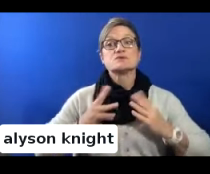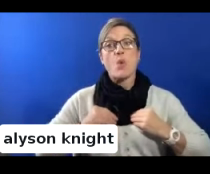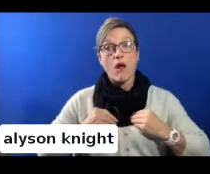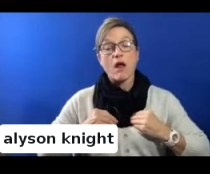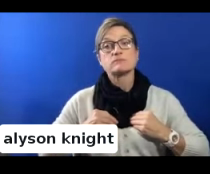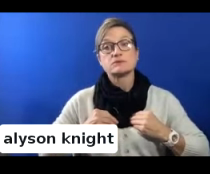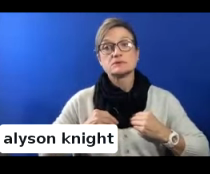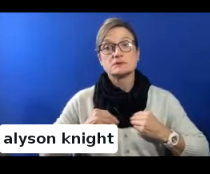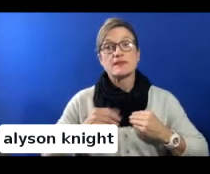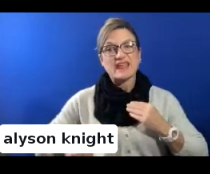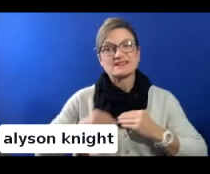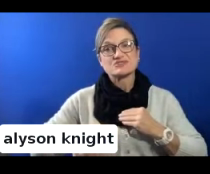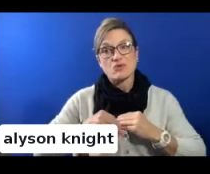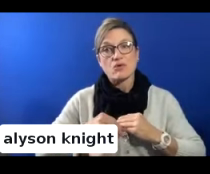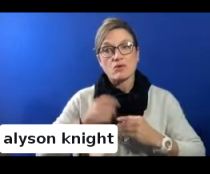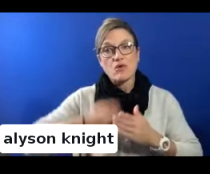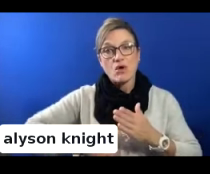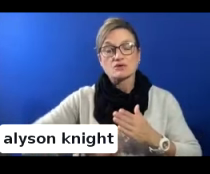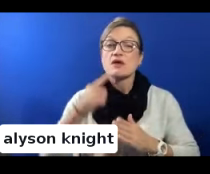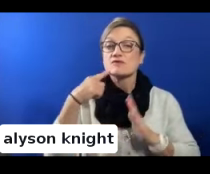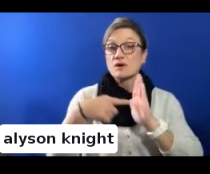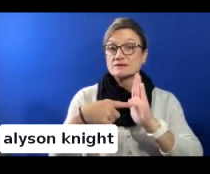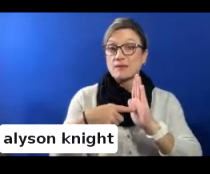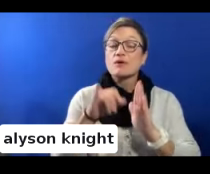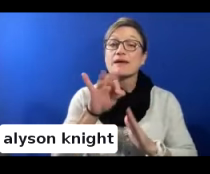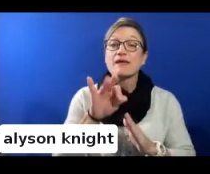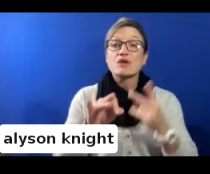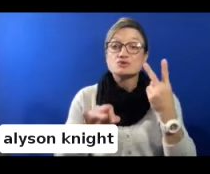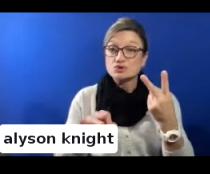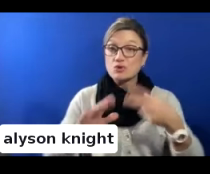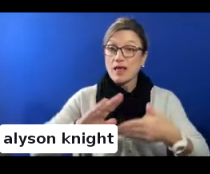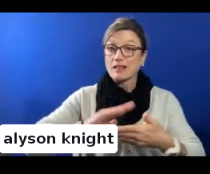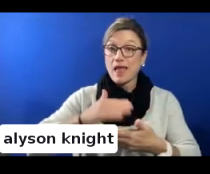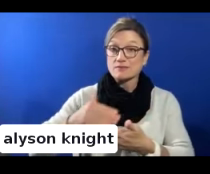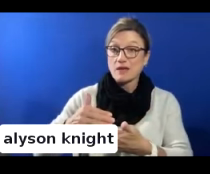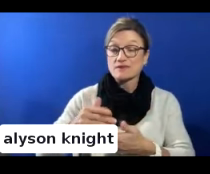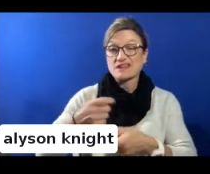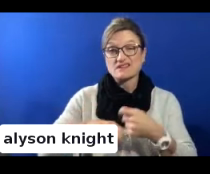If in this budget, for example, if the two laptops instead of $3,000,